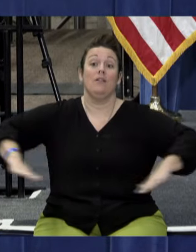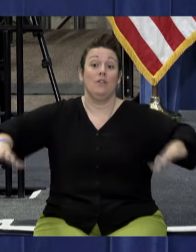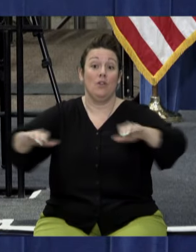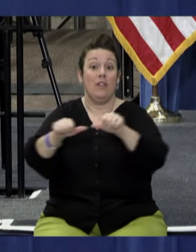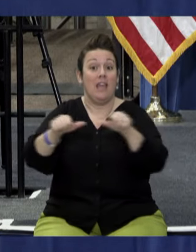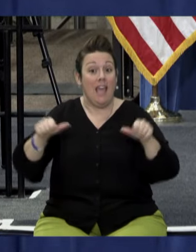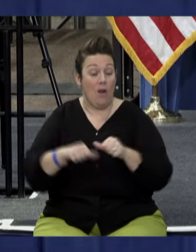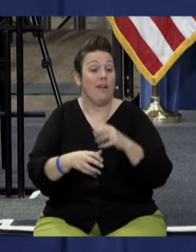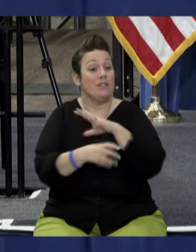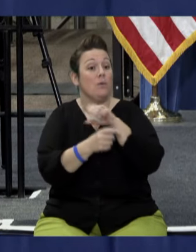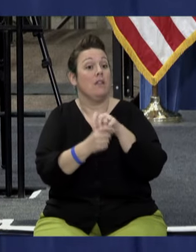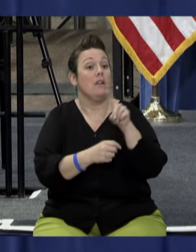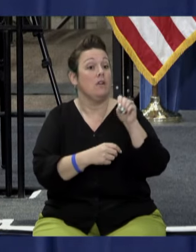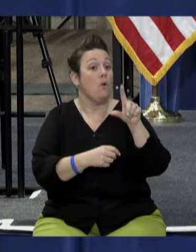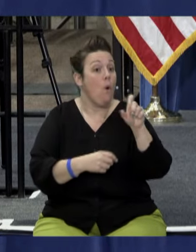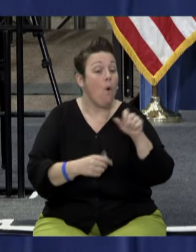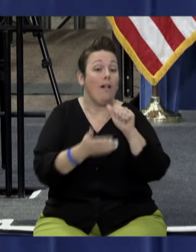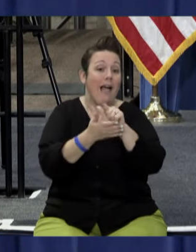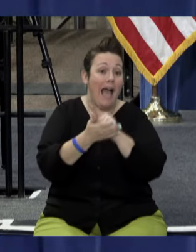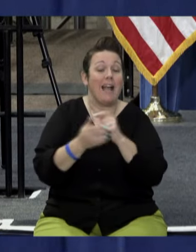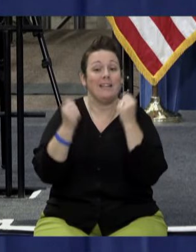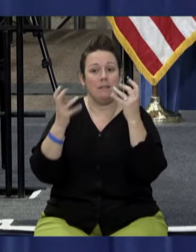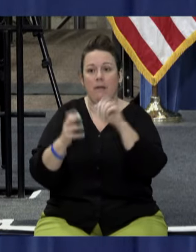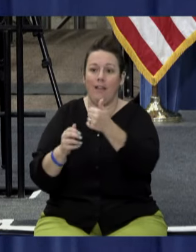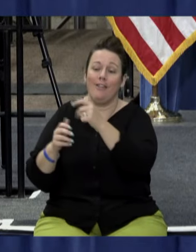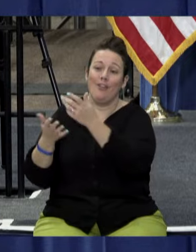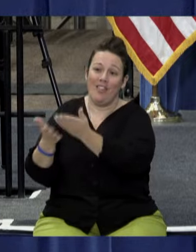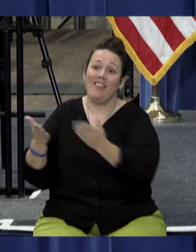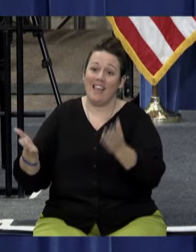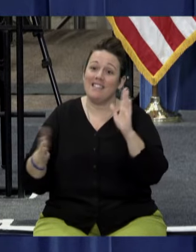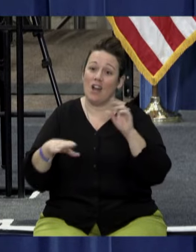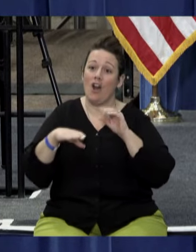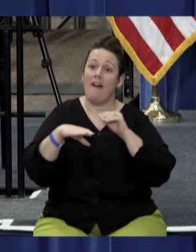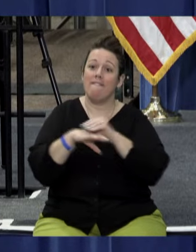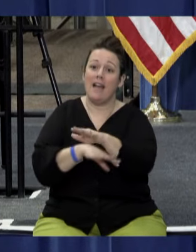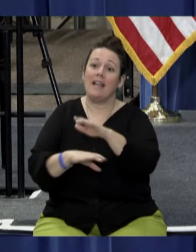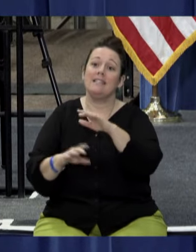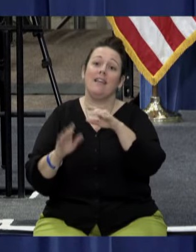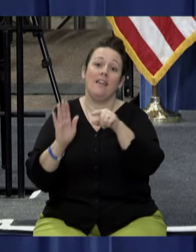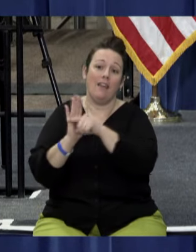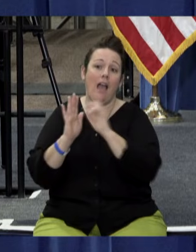Act and also through many of the things that are affecting our hospitals and our community care.